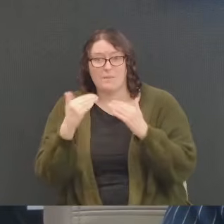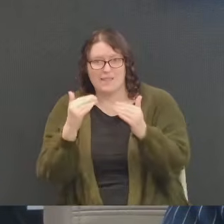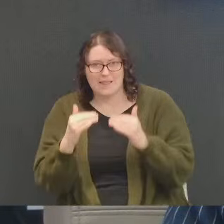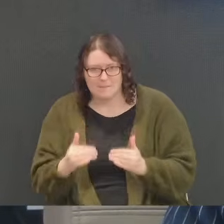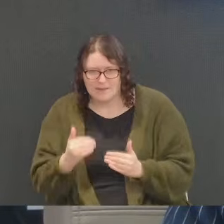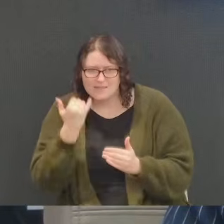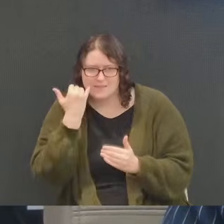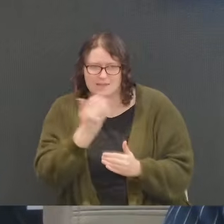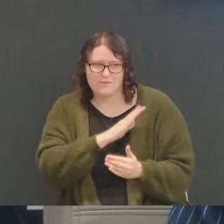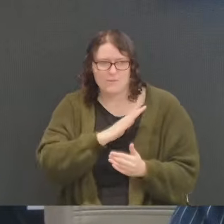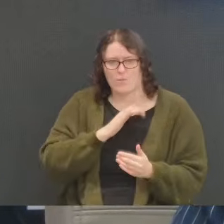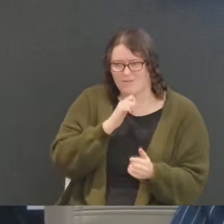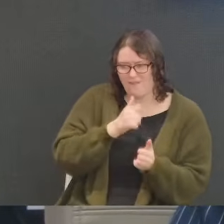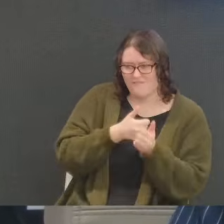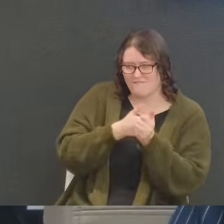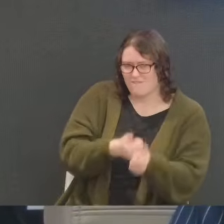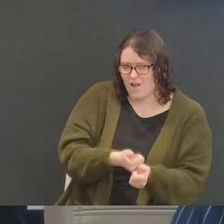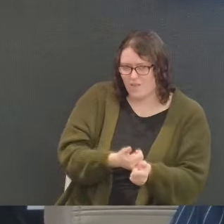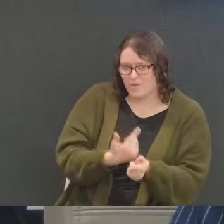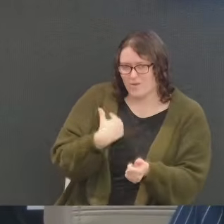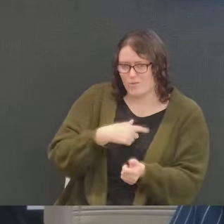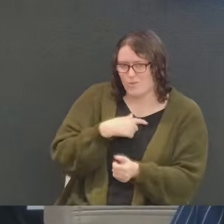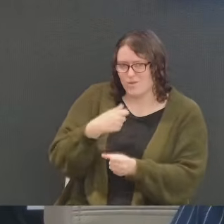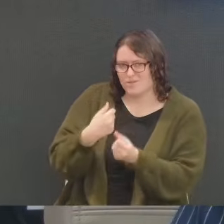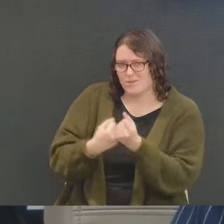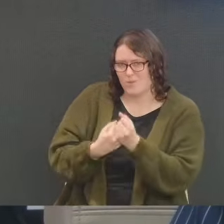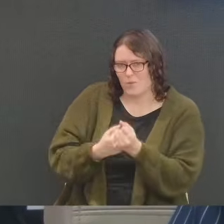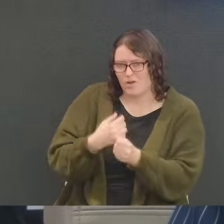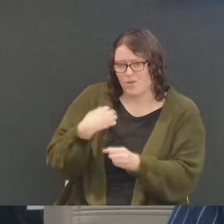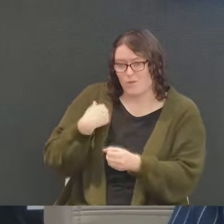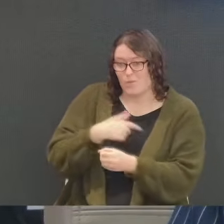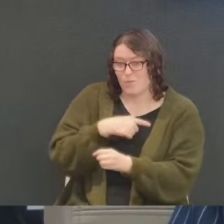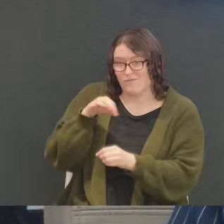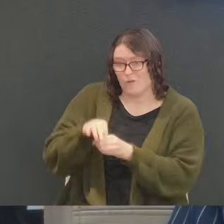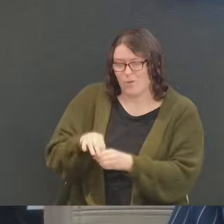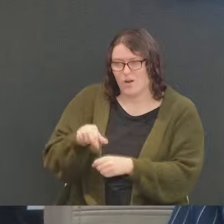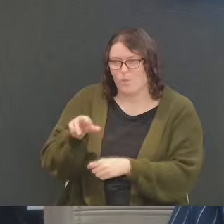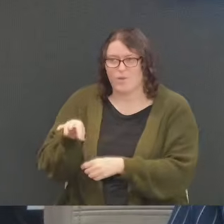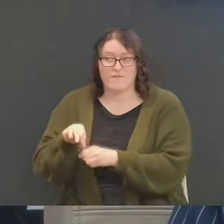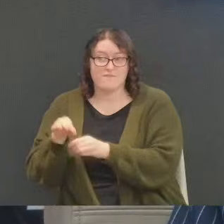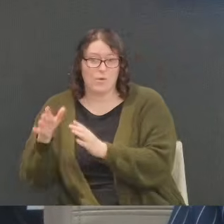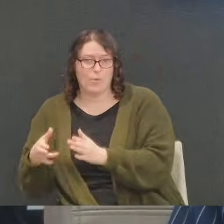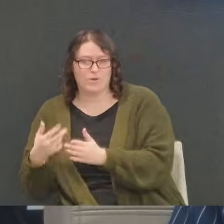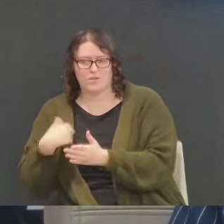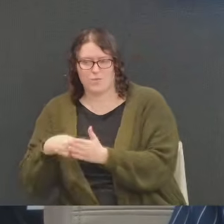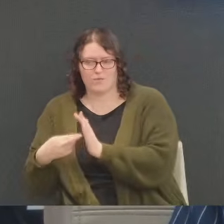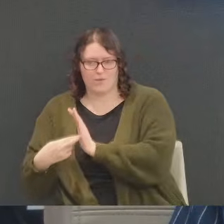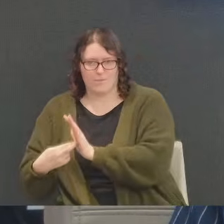line and out of line and out of touch with what the voters want? So, I want to be clear. I don't